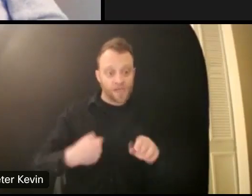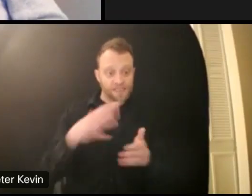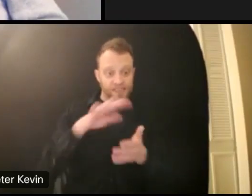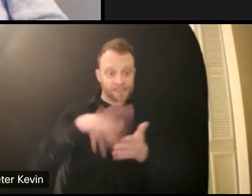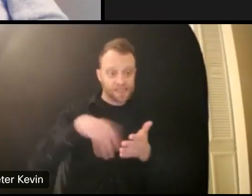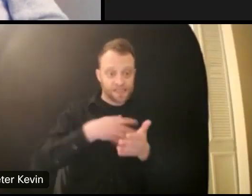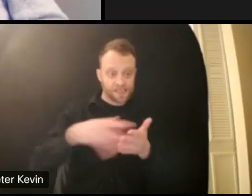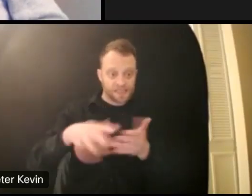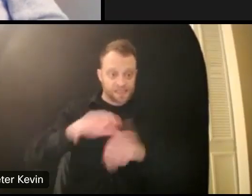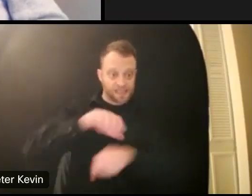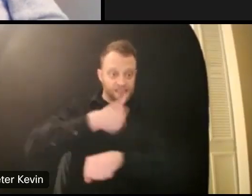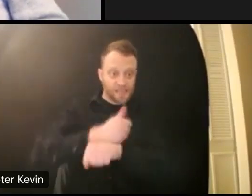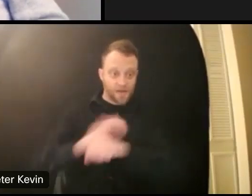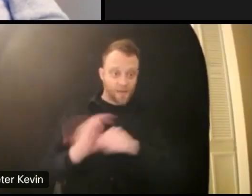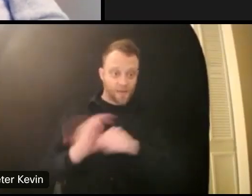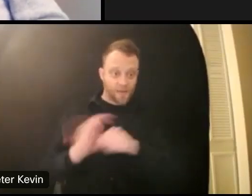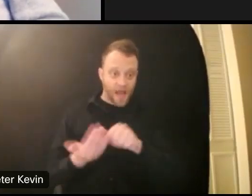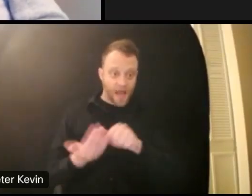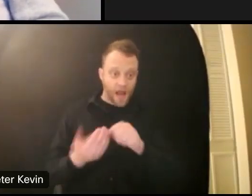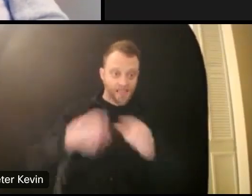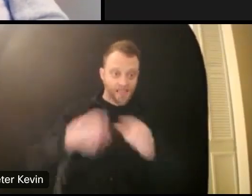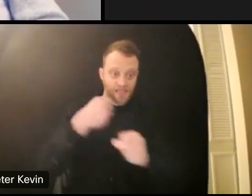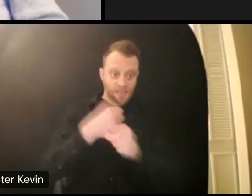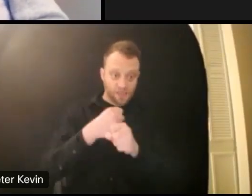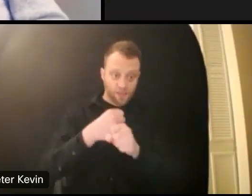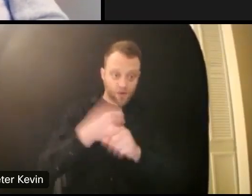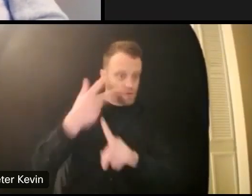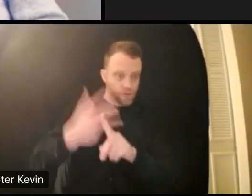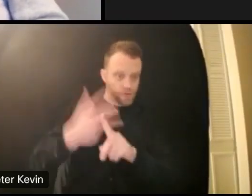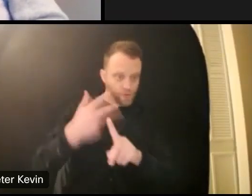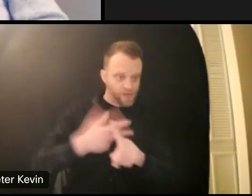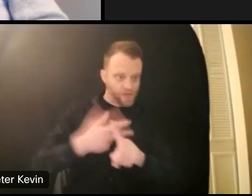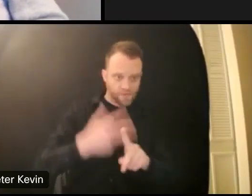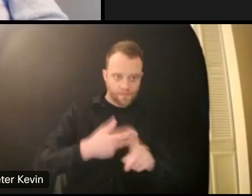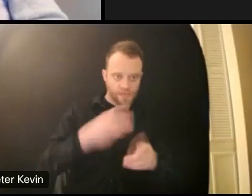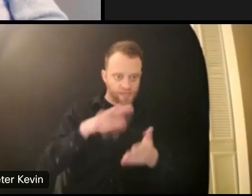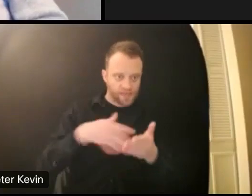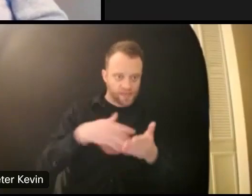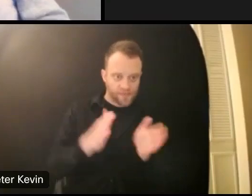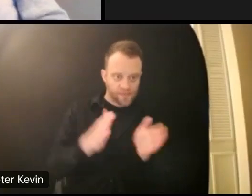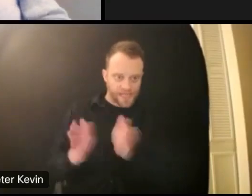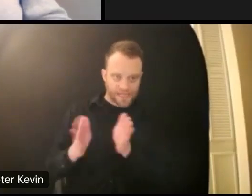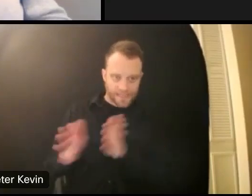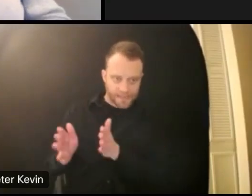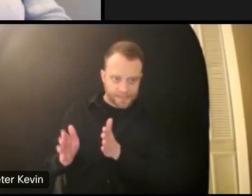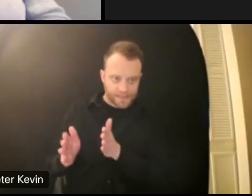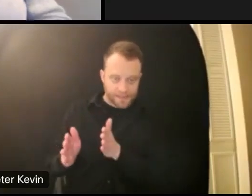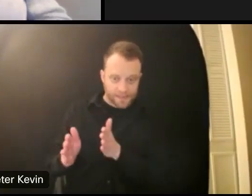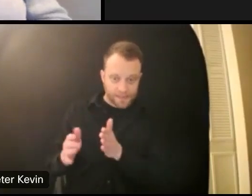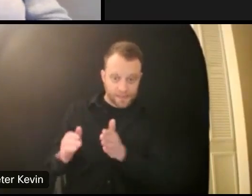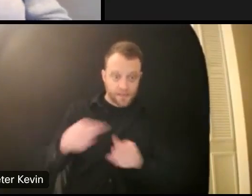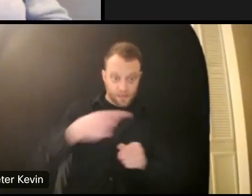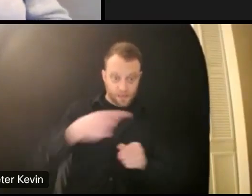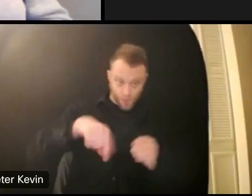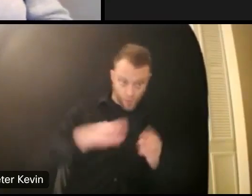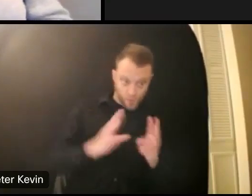or taking any votes in these administrative sessions, and in order to be able to foster